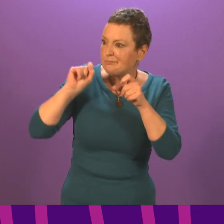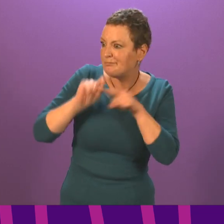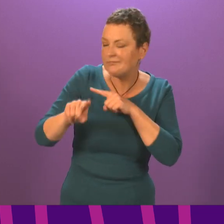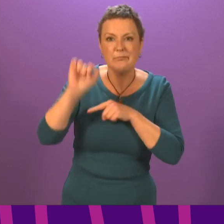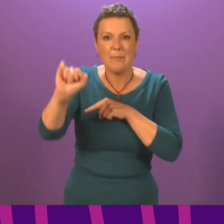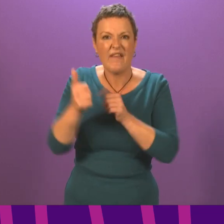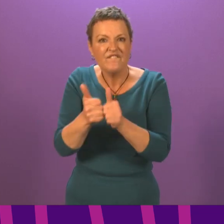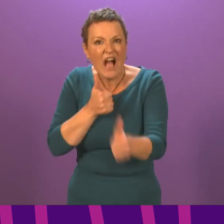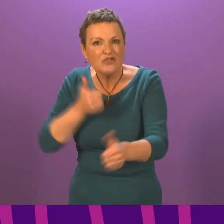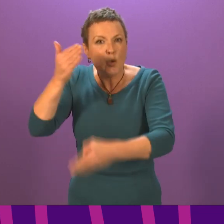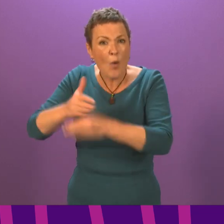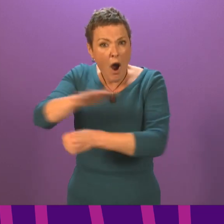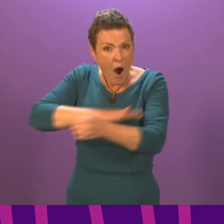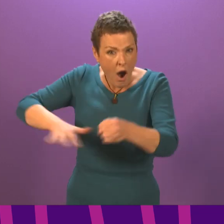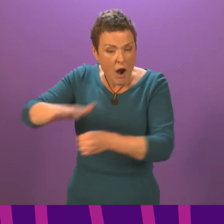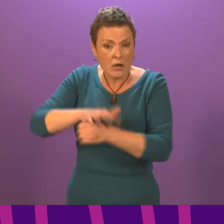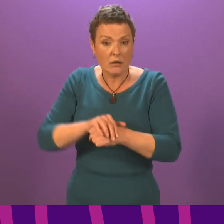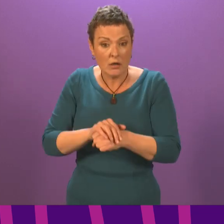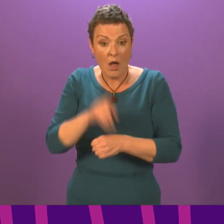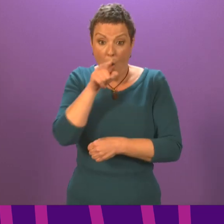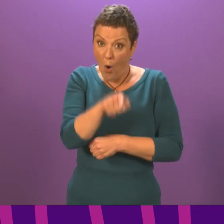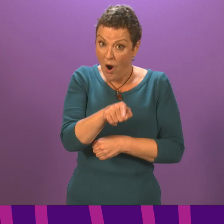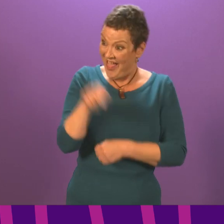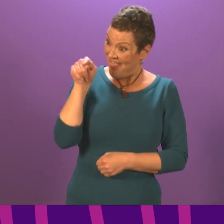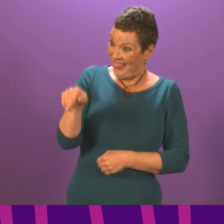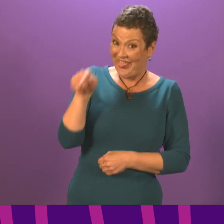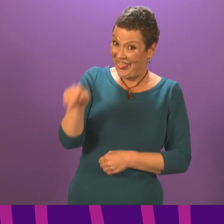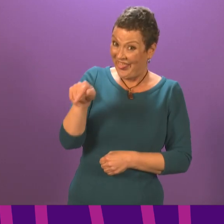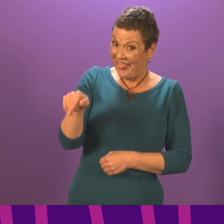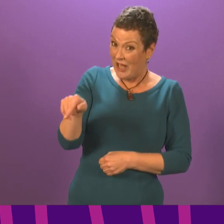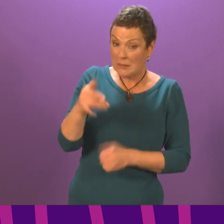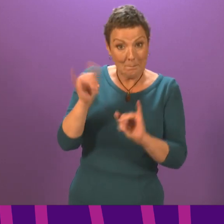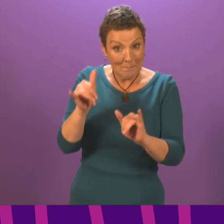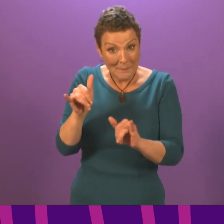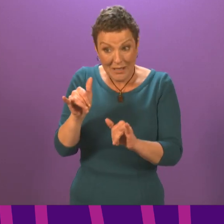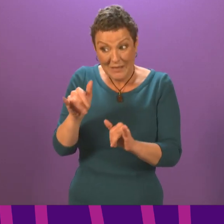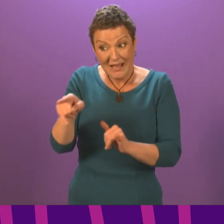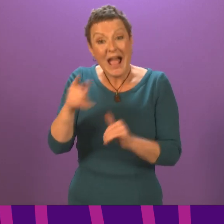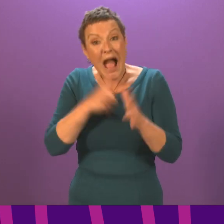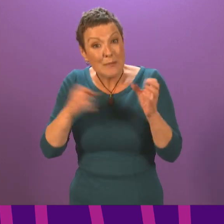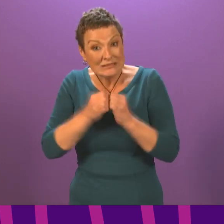Aberdeen city and Aberdeenshire should happen only when necessary, and that that might not include Christmas shopping, which should perhaps be done locally?